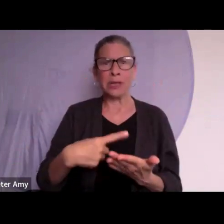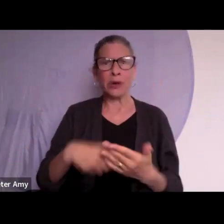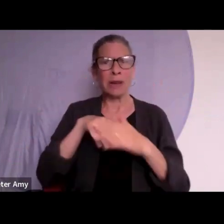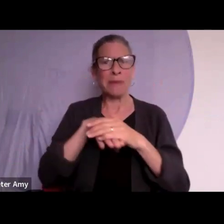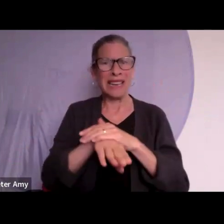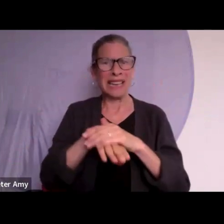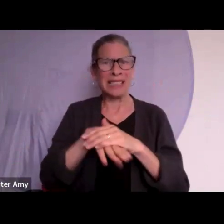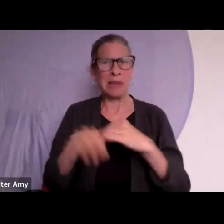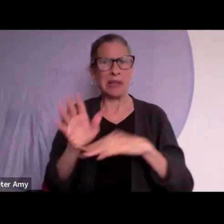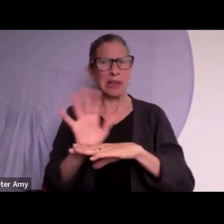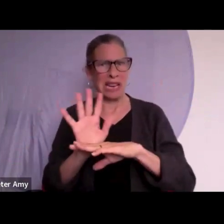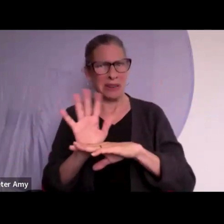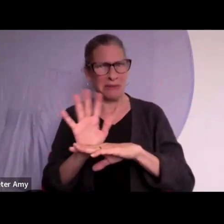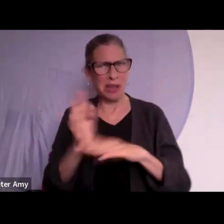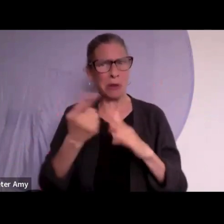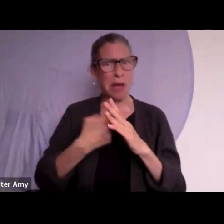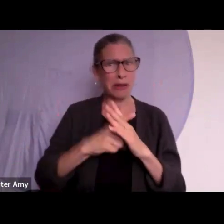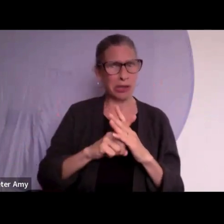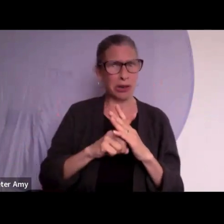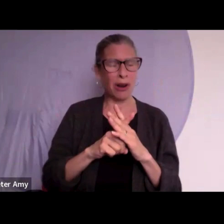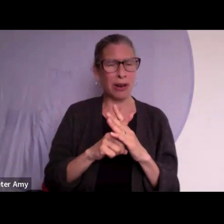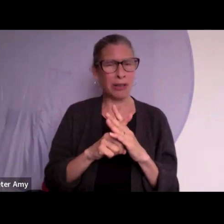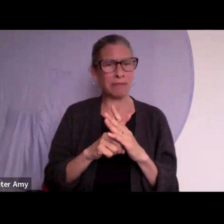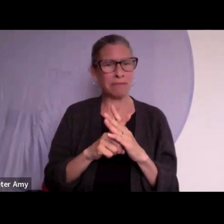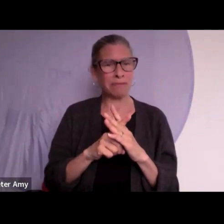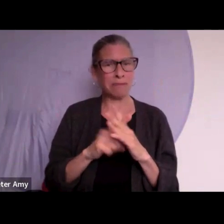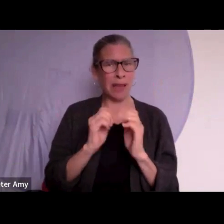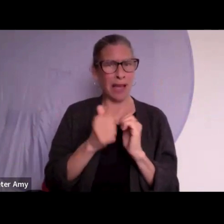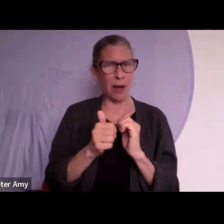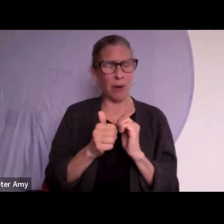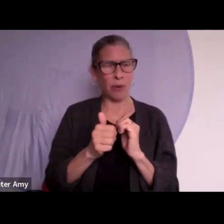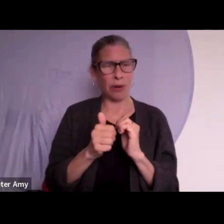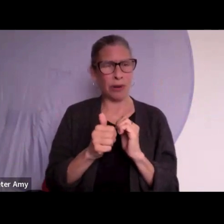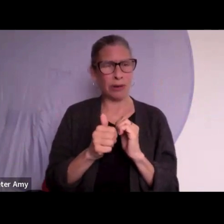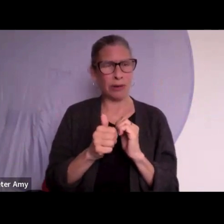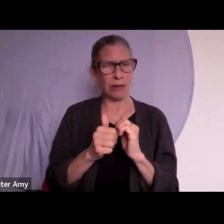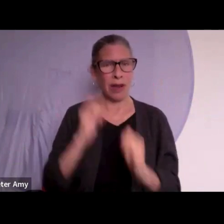And I'll start by sharing that. We're experiencing a revolution